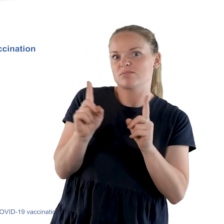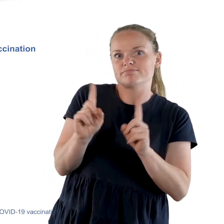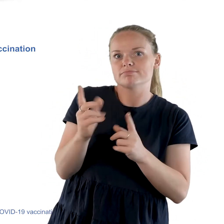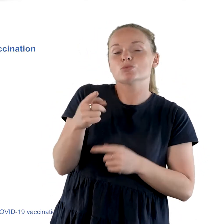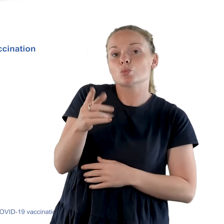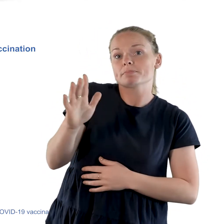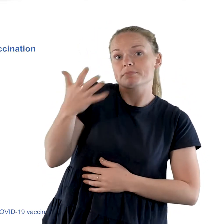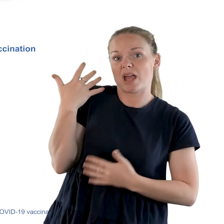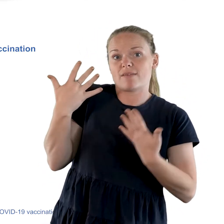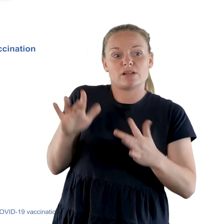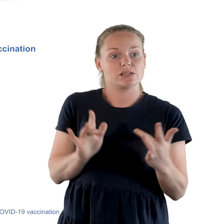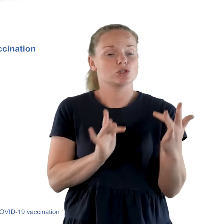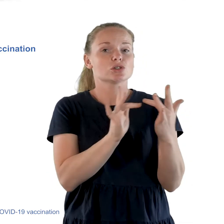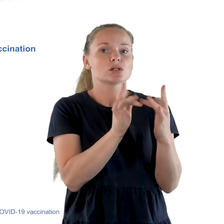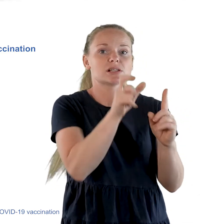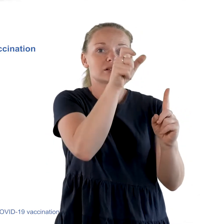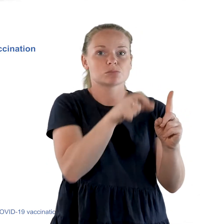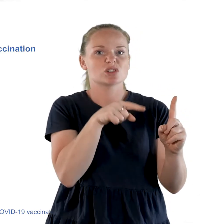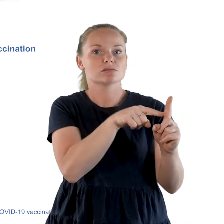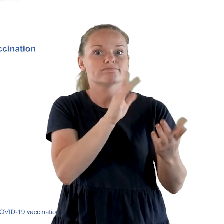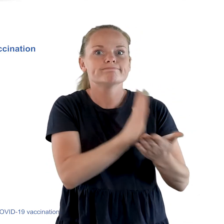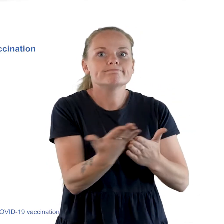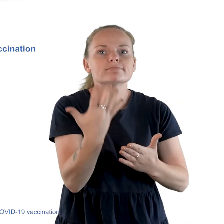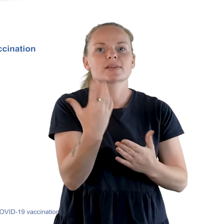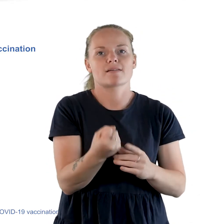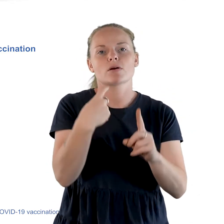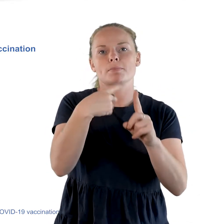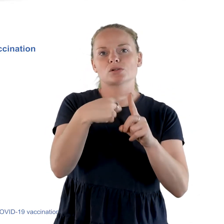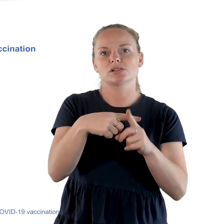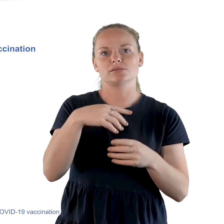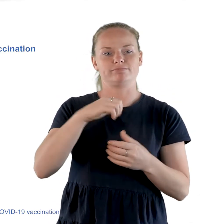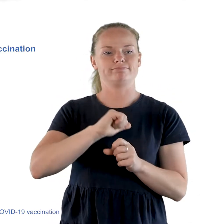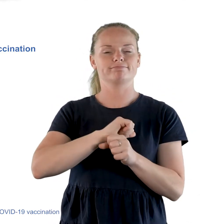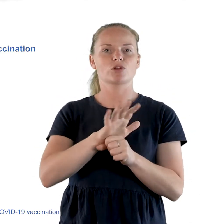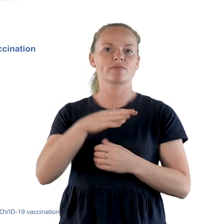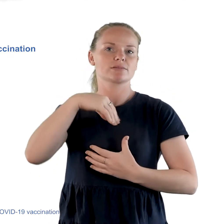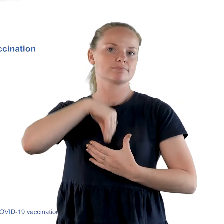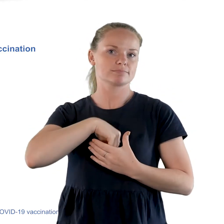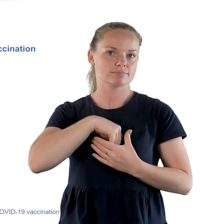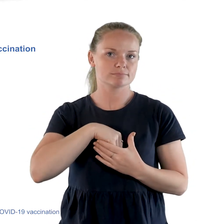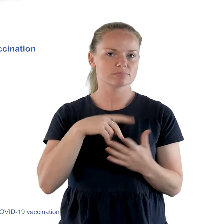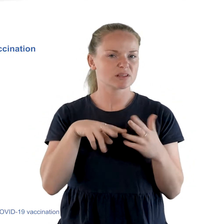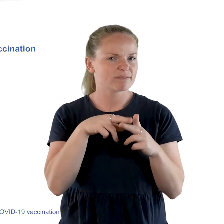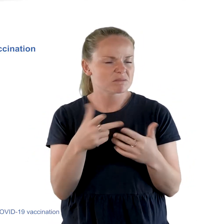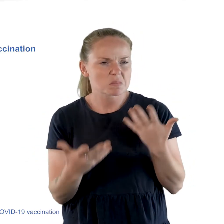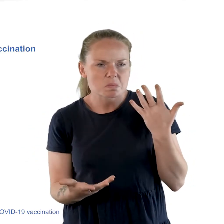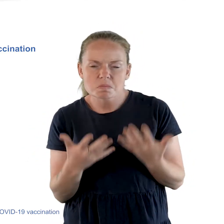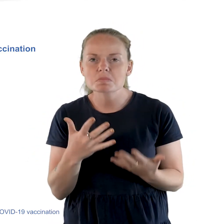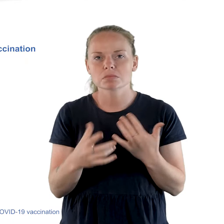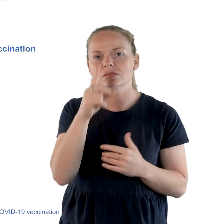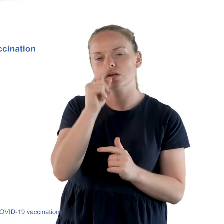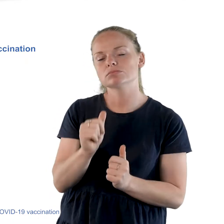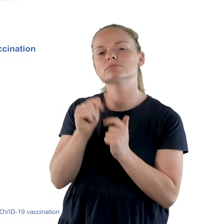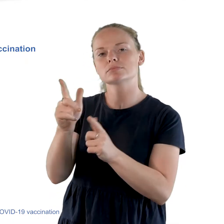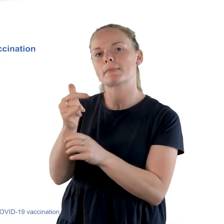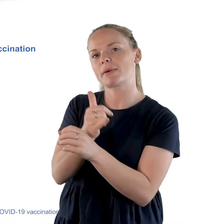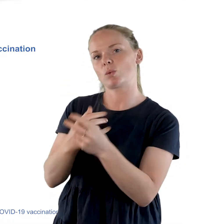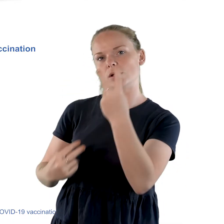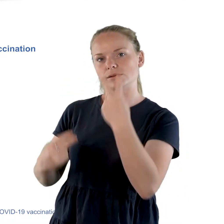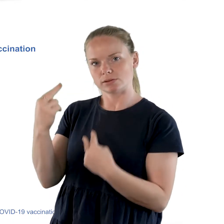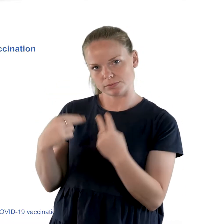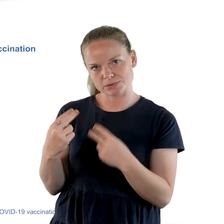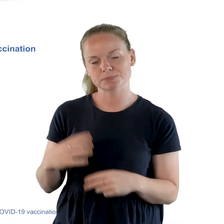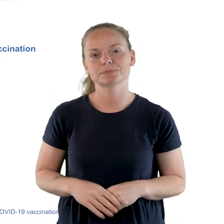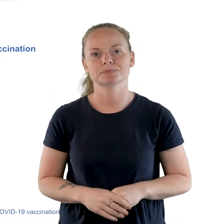for example if you are a close contact of a known COVID-19 case. If in doubt, seek medical assessment.